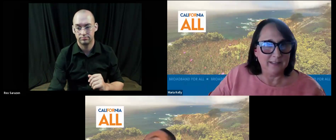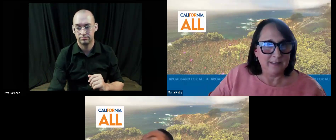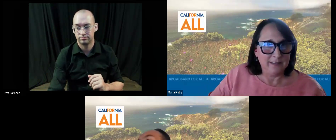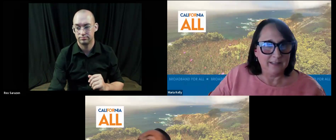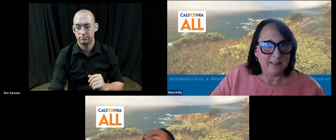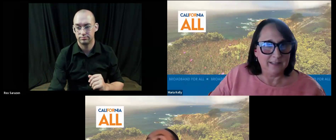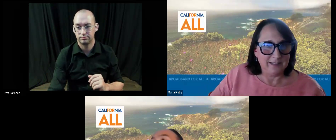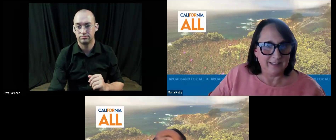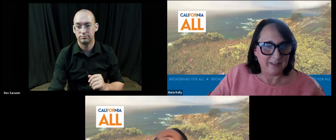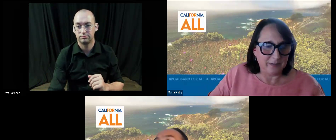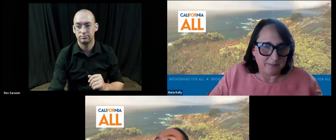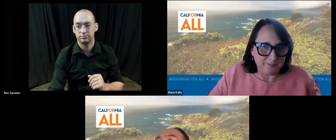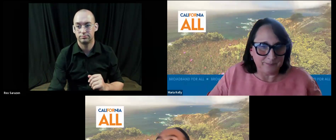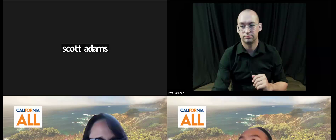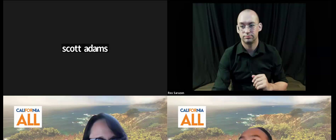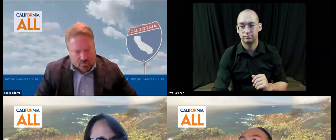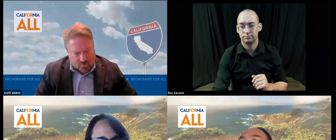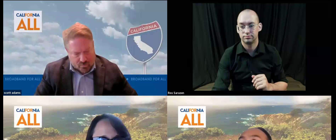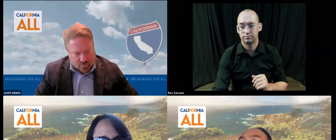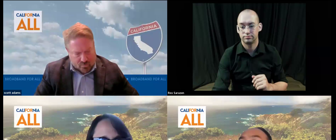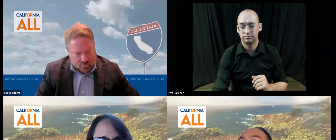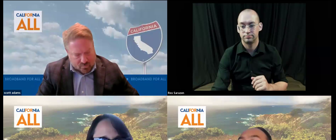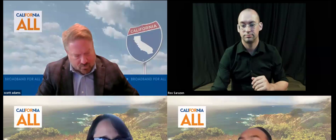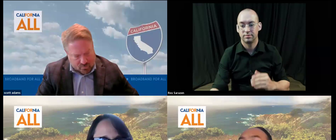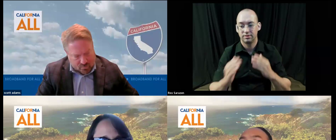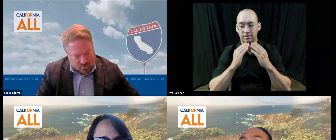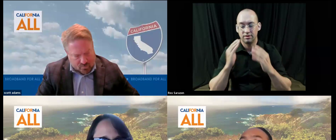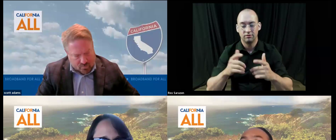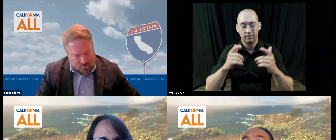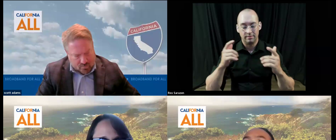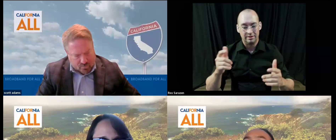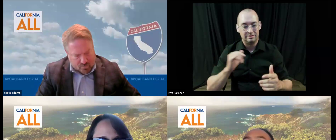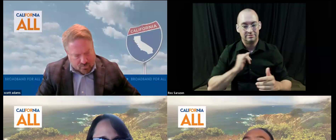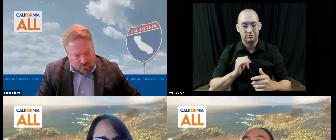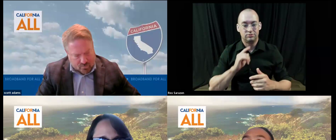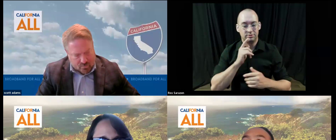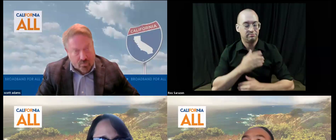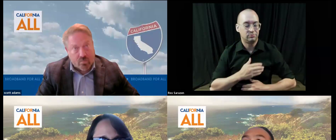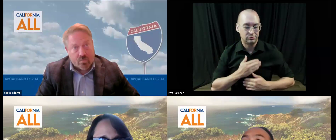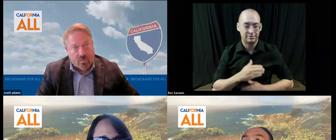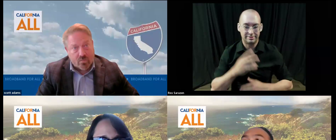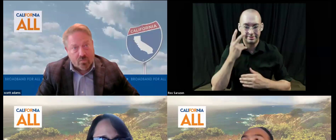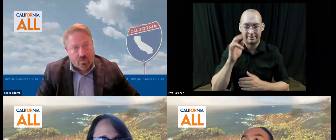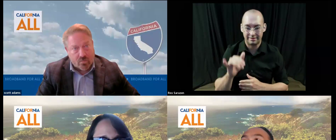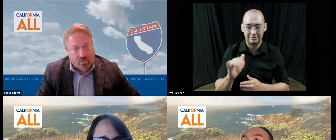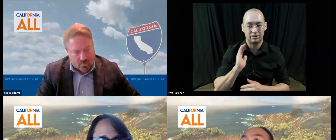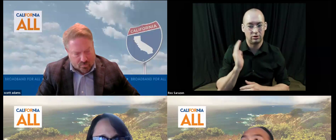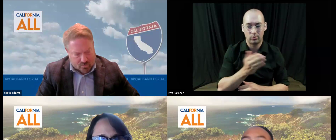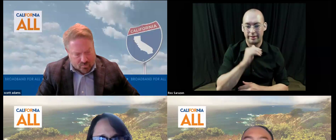Thank you so much. I was grateful to see this. We did not apply for the previous grant that